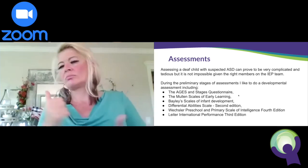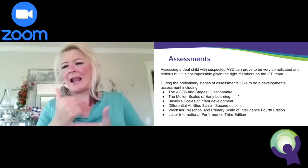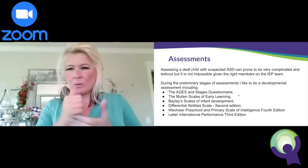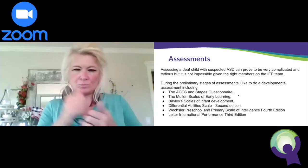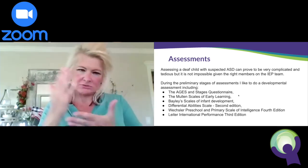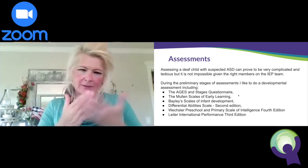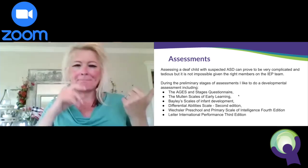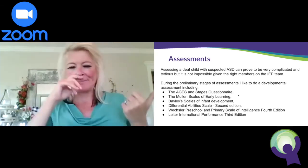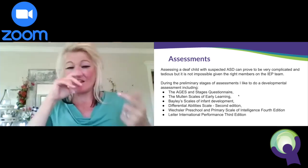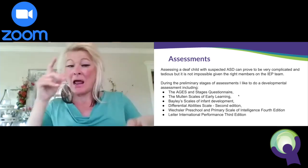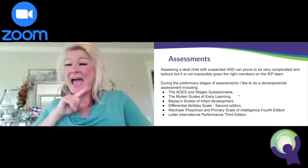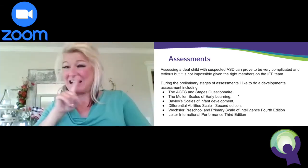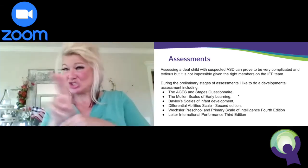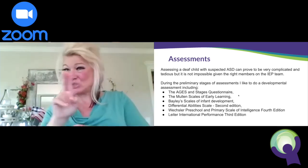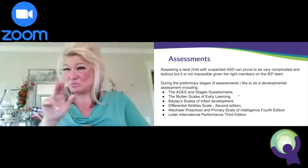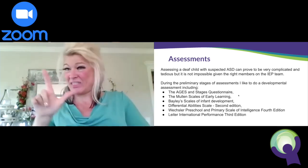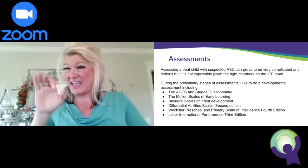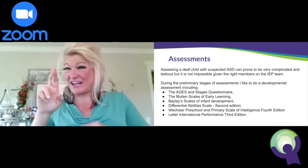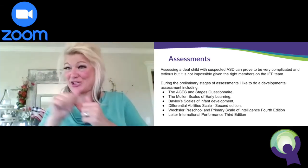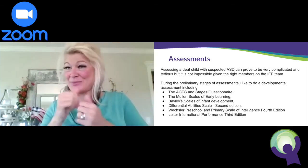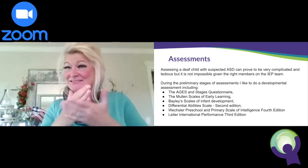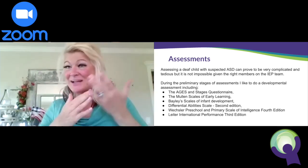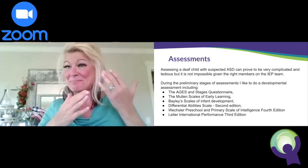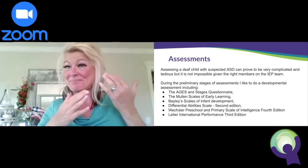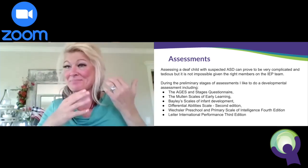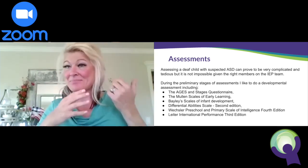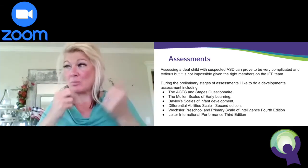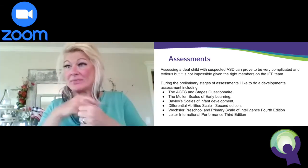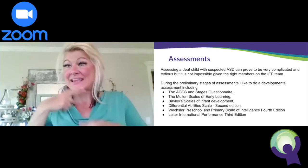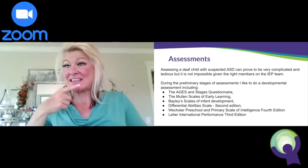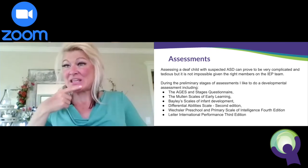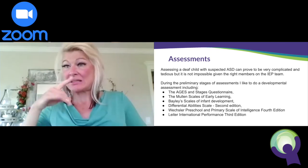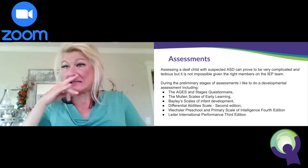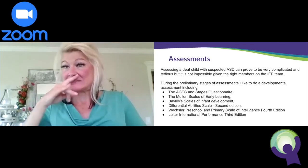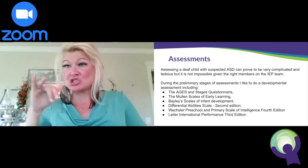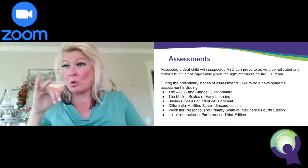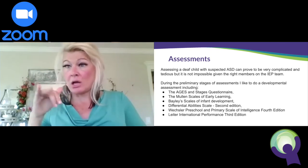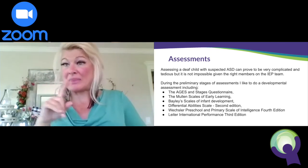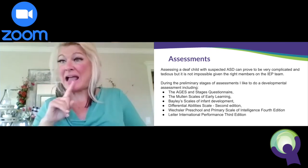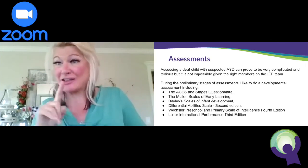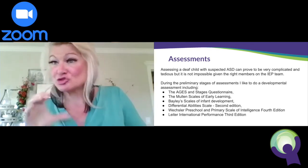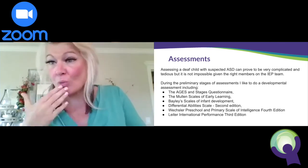developmental assessments, I have those lists in my slides and so I actually use some of those...